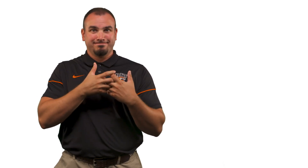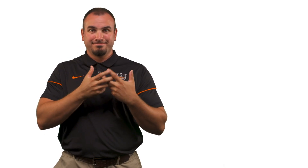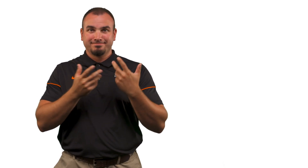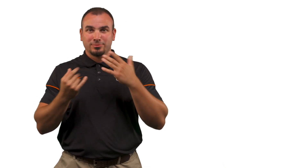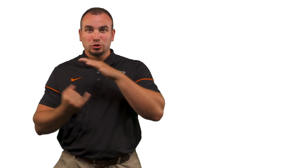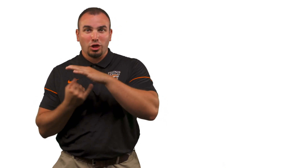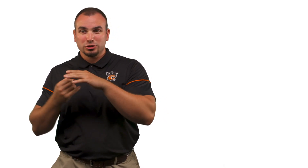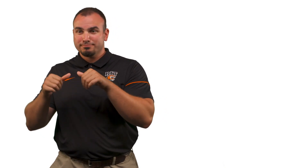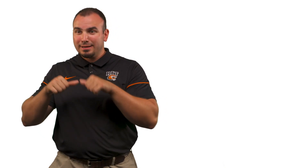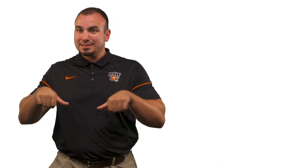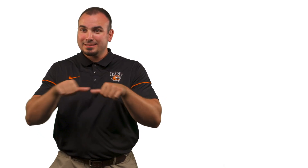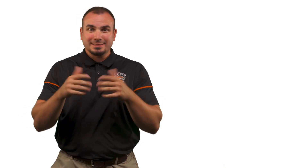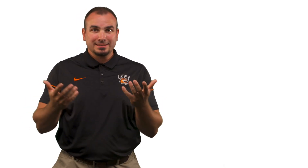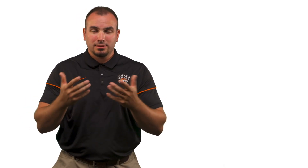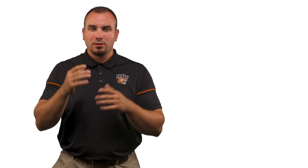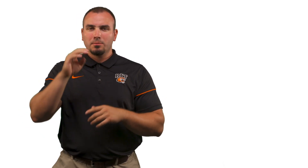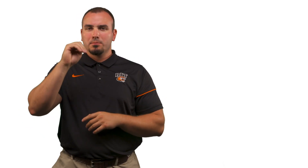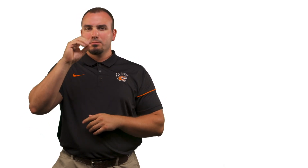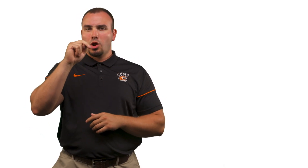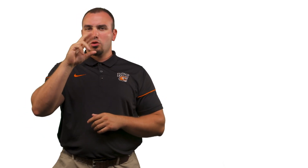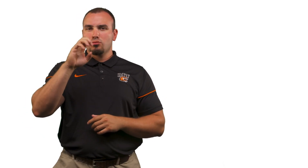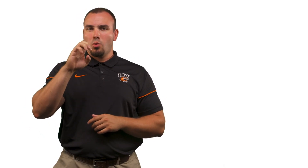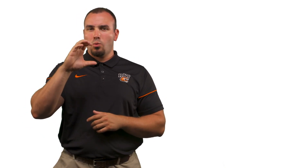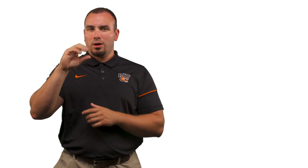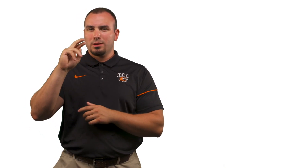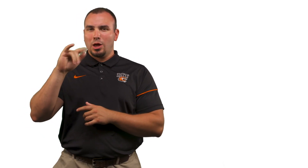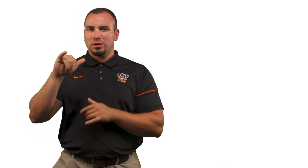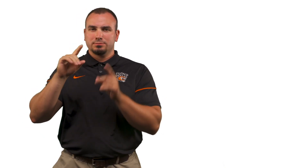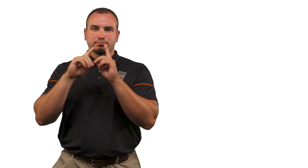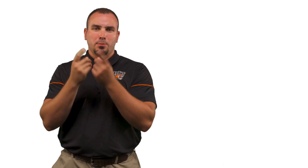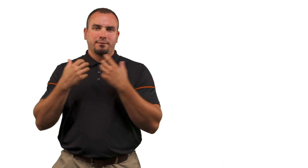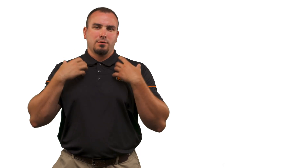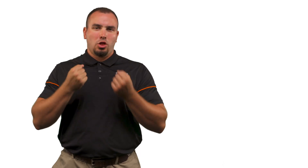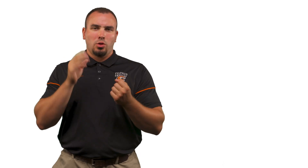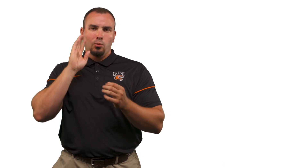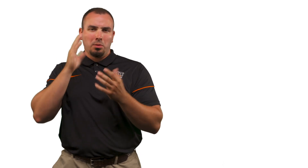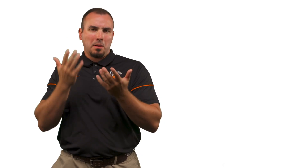If you do not have a suitable isolation space, the Monroe County Department of Health